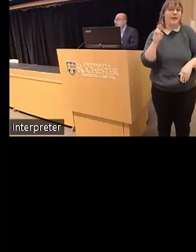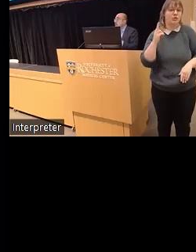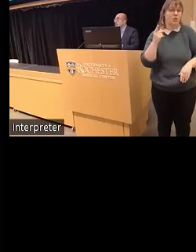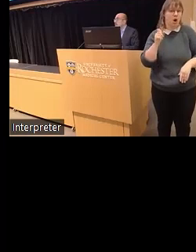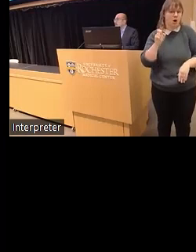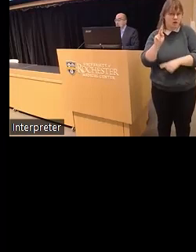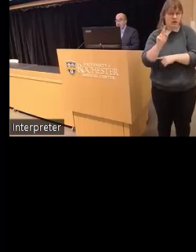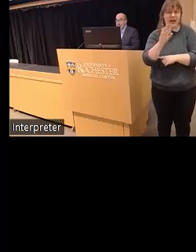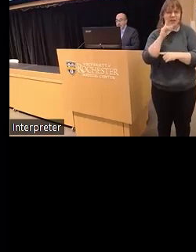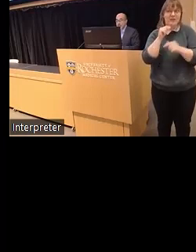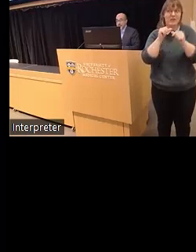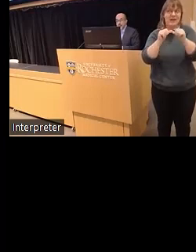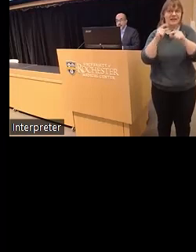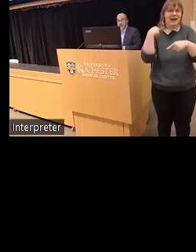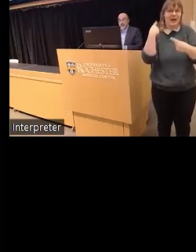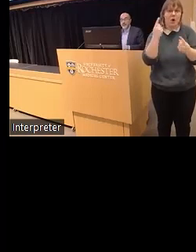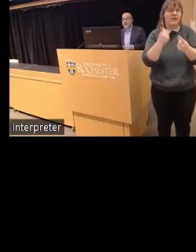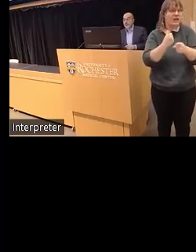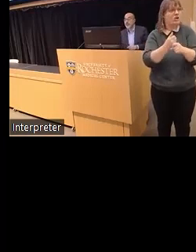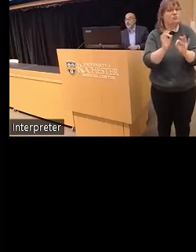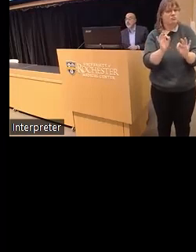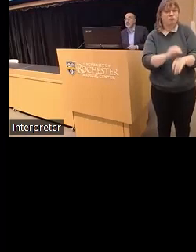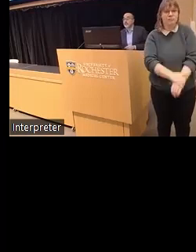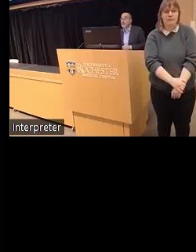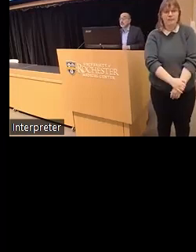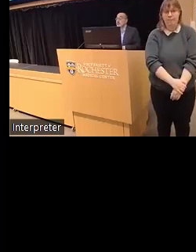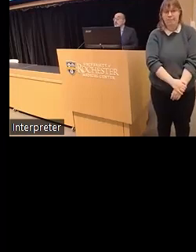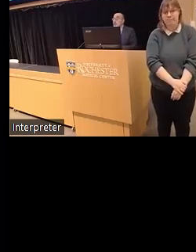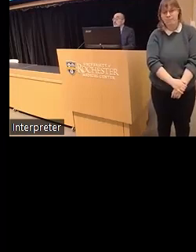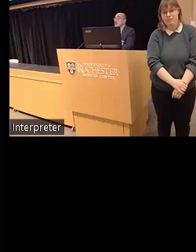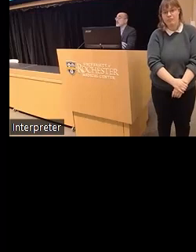of maintain that over the years and we looked at that we've also uh been able to do outcome studies